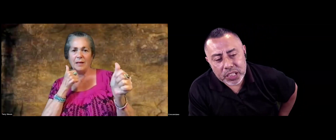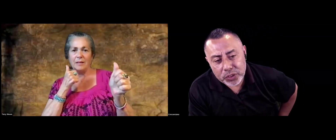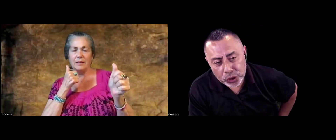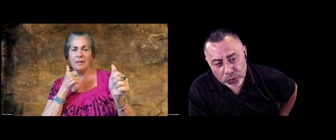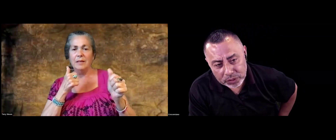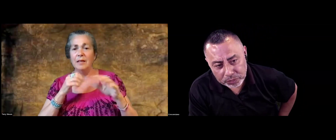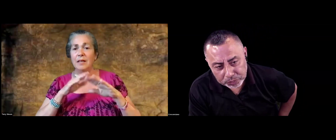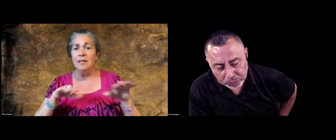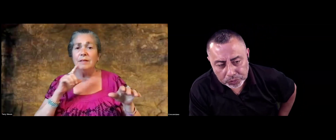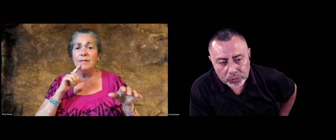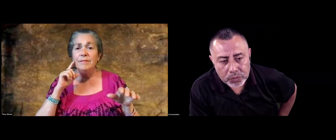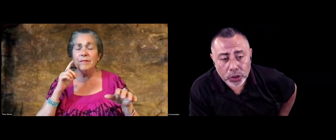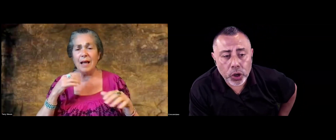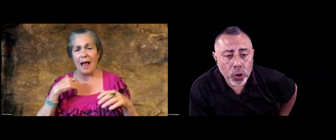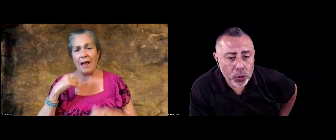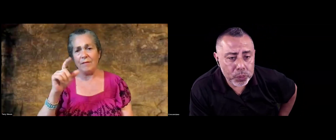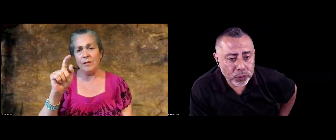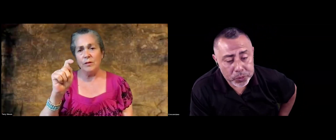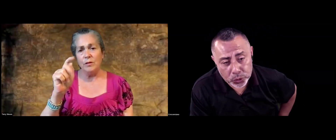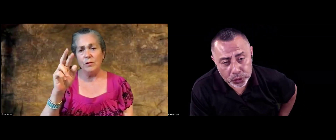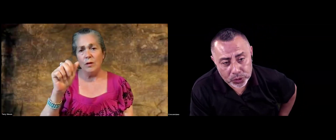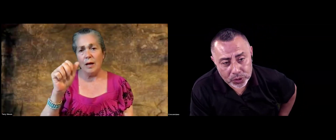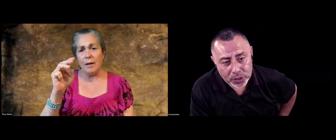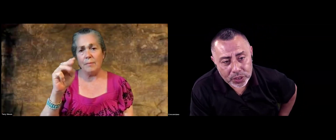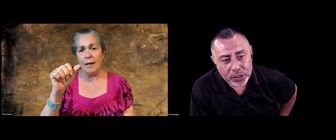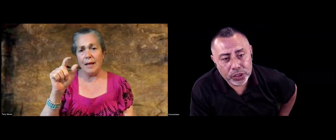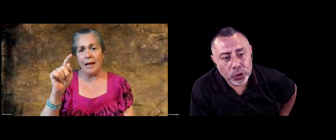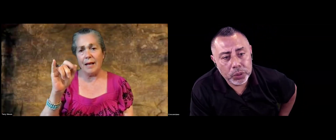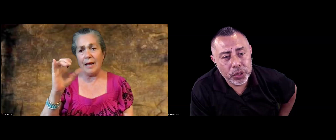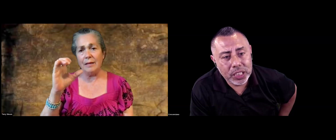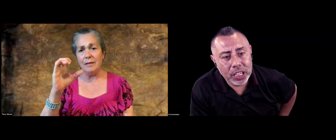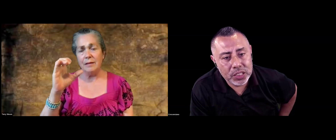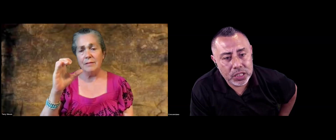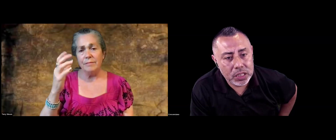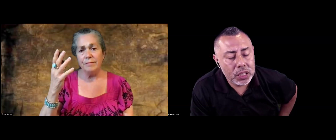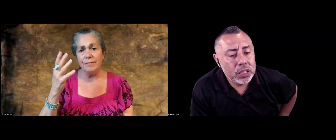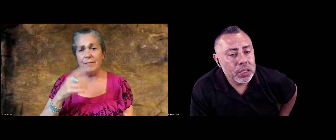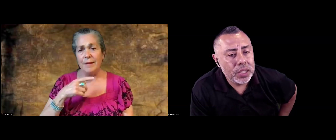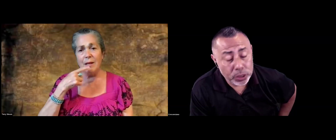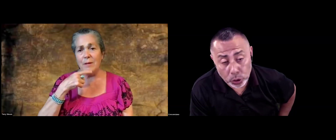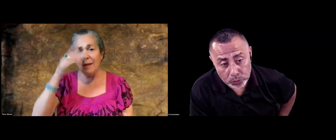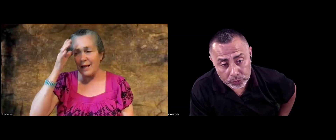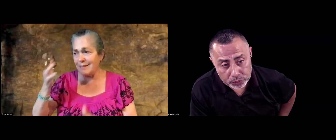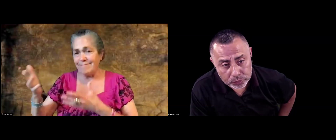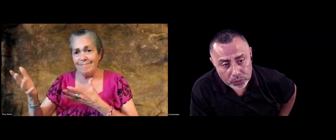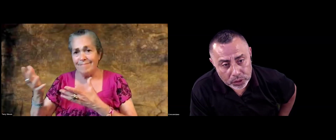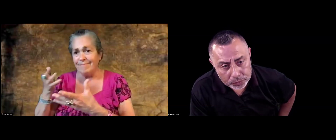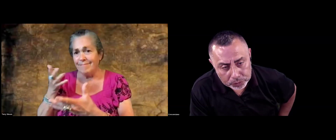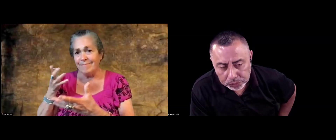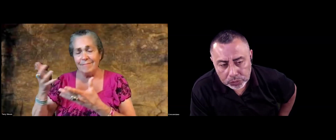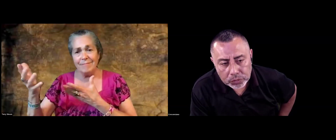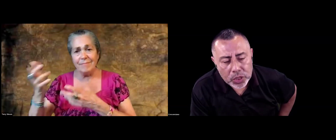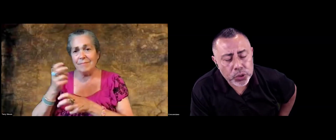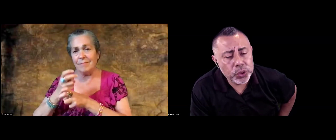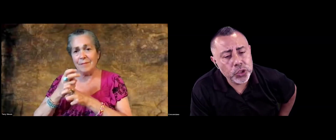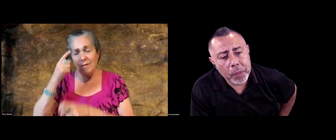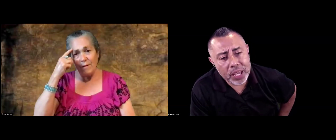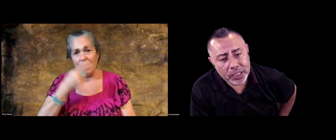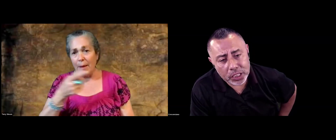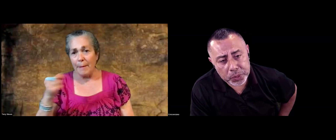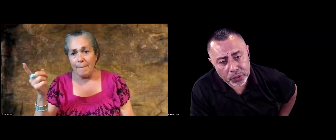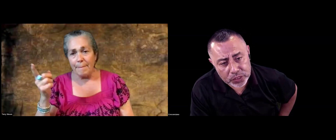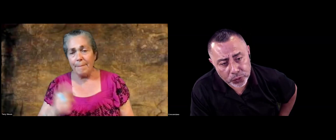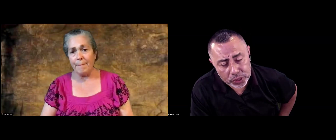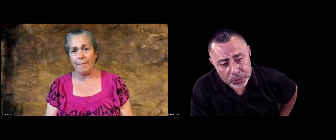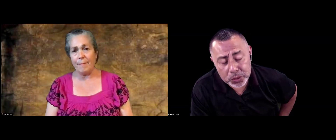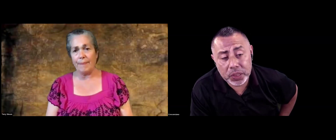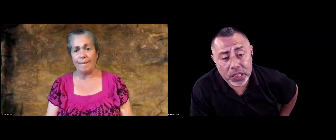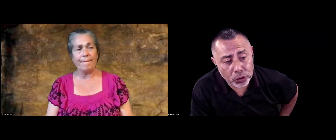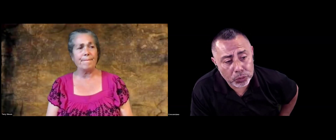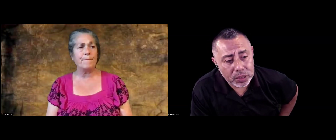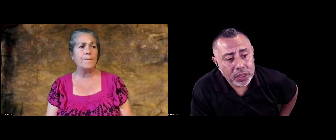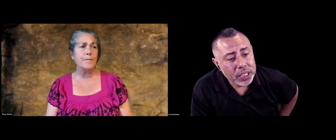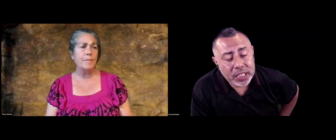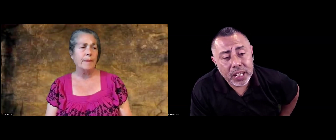Sometimes when deaf children Go home from school. There's no communication. At home. So it's a traumatic experience for them to be at home.